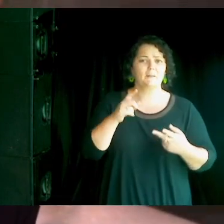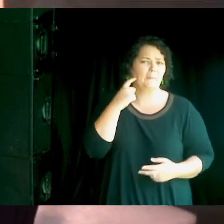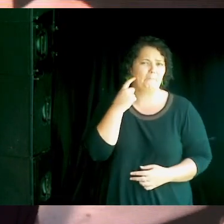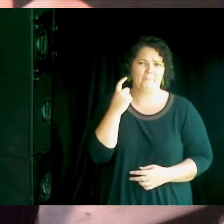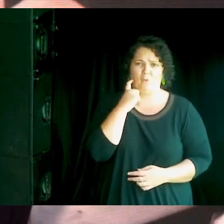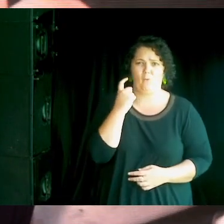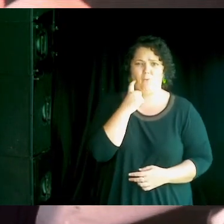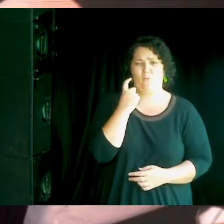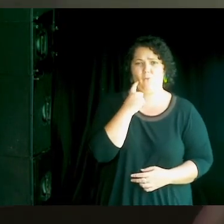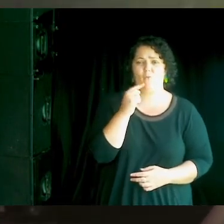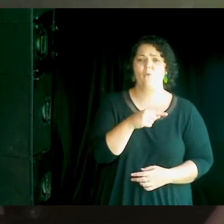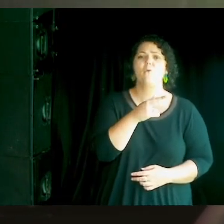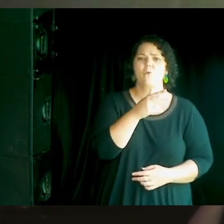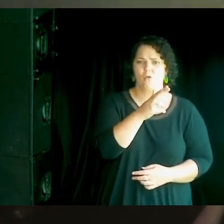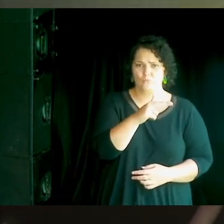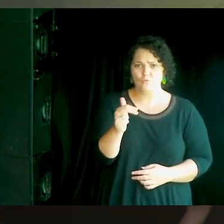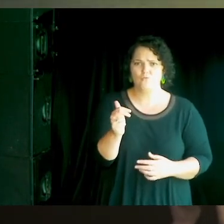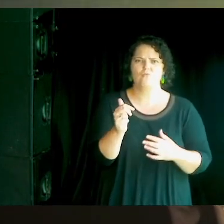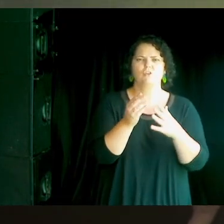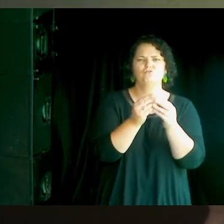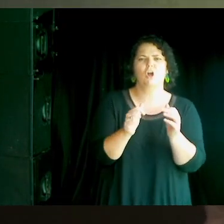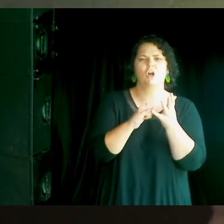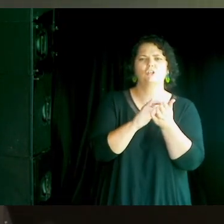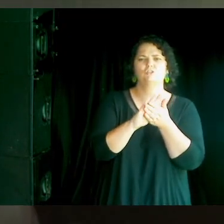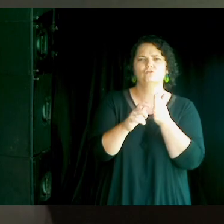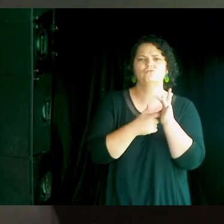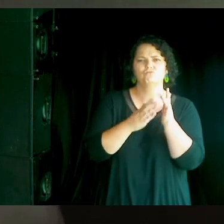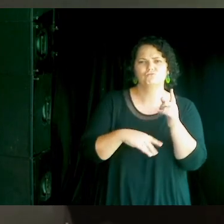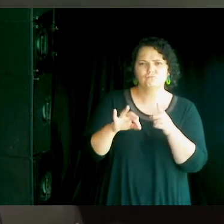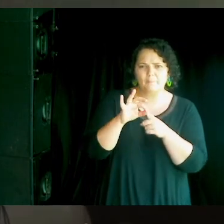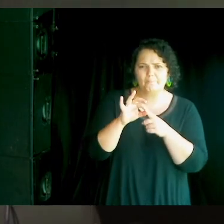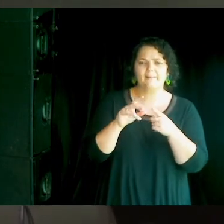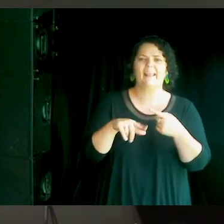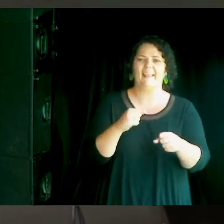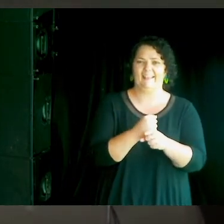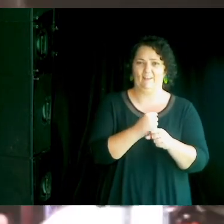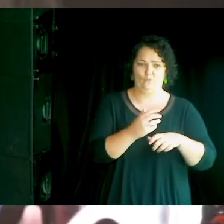prawn the dry shrimp and the eggs so you could do this at home very easy how to eat it is